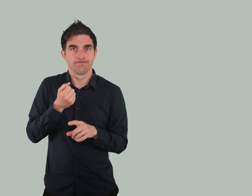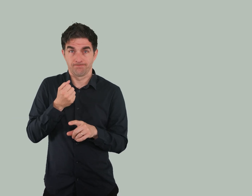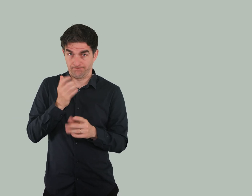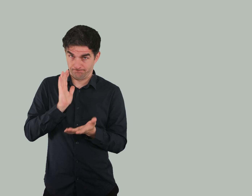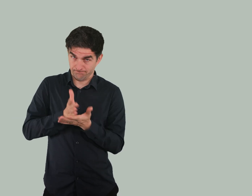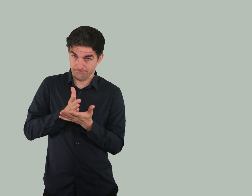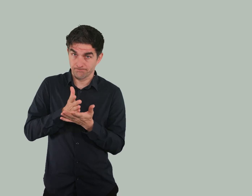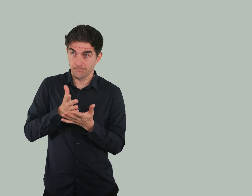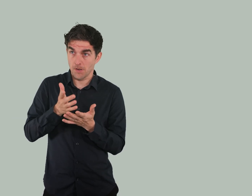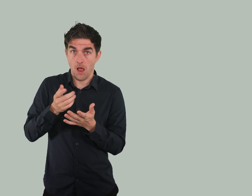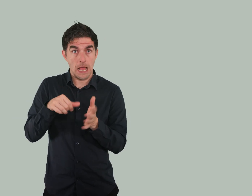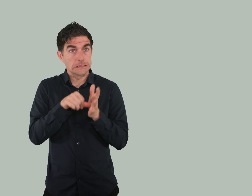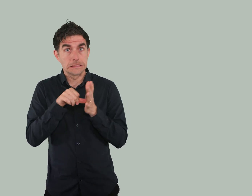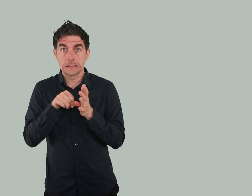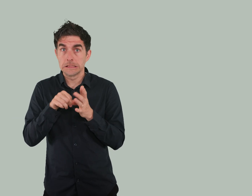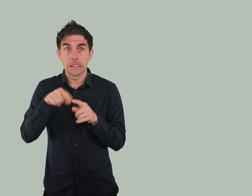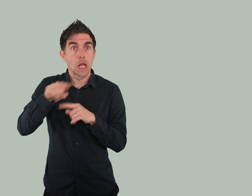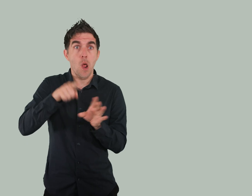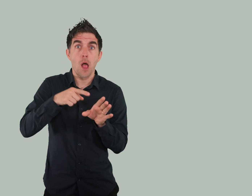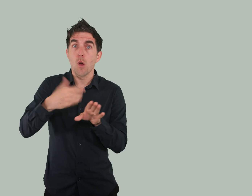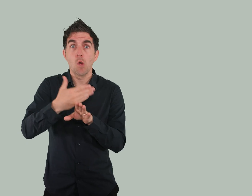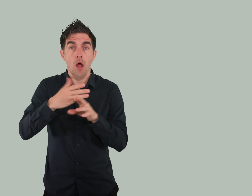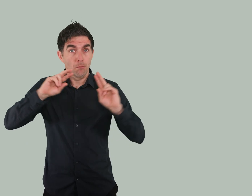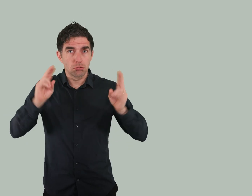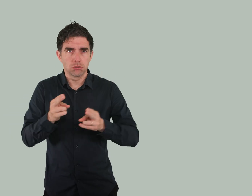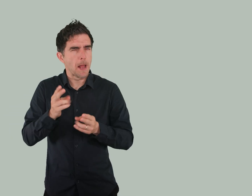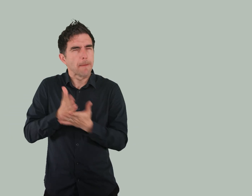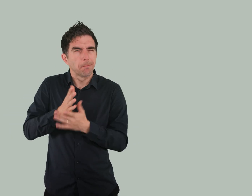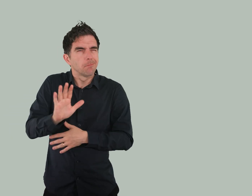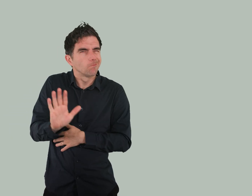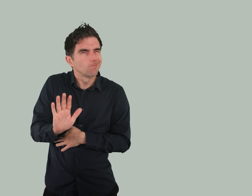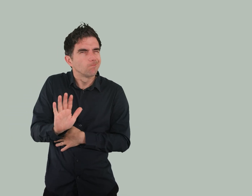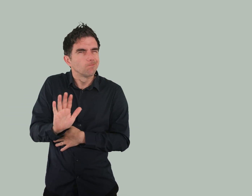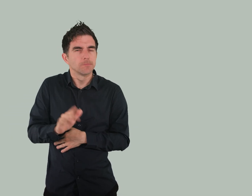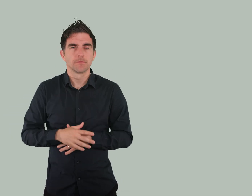are unlikely to have significantly reduced youth employment.